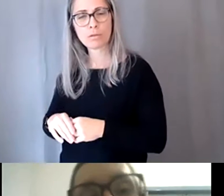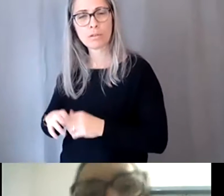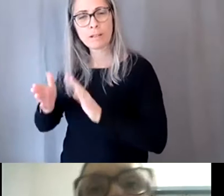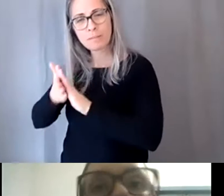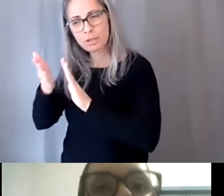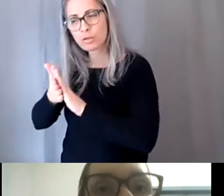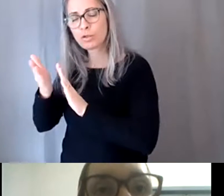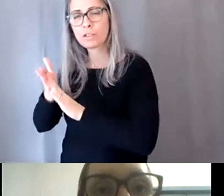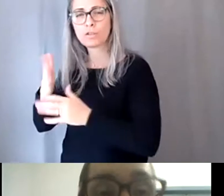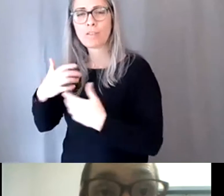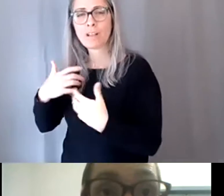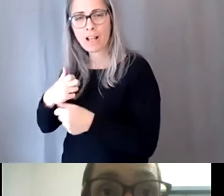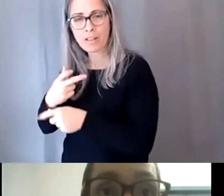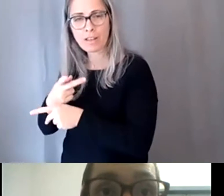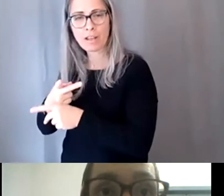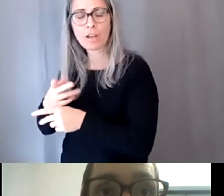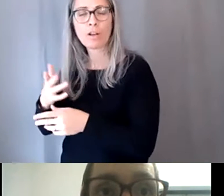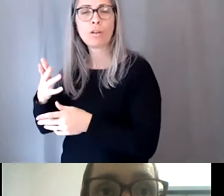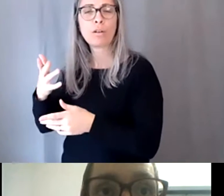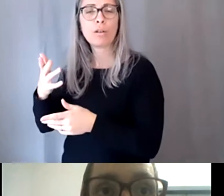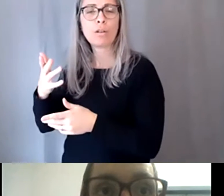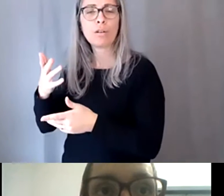so